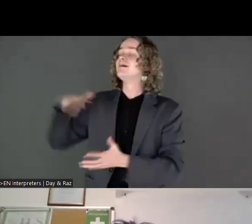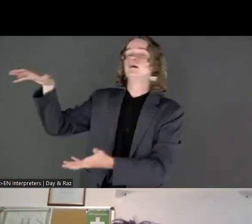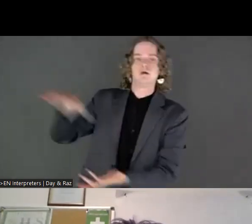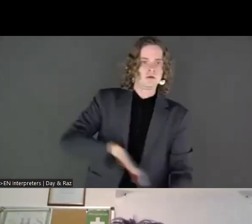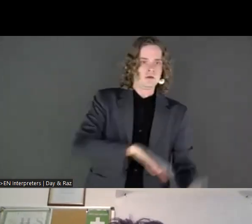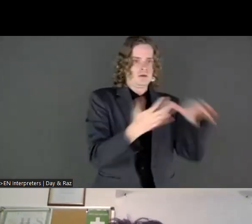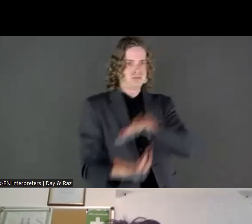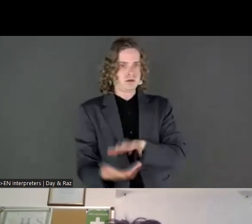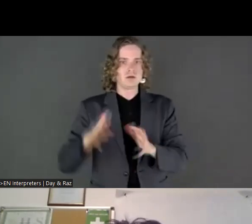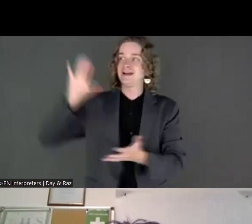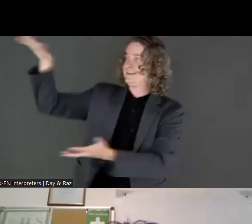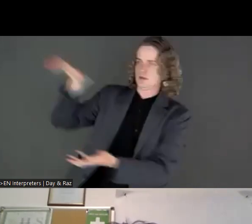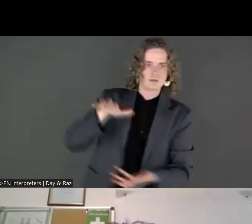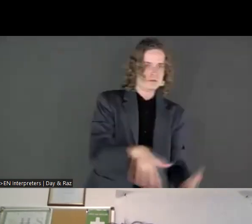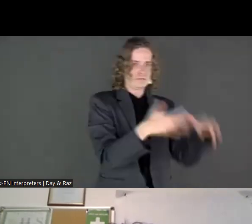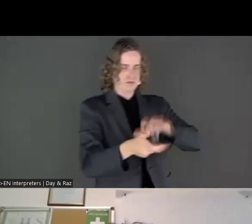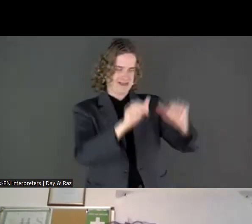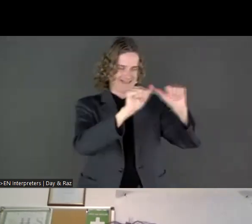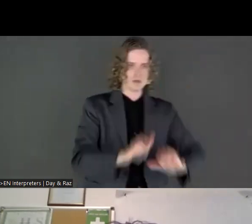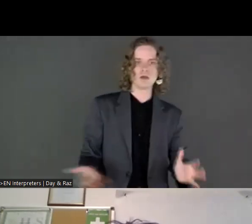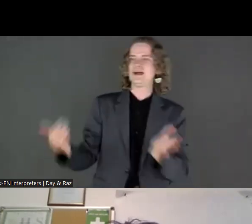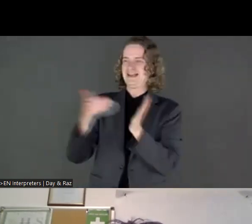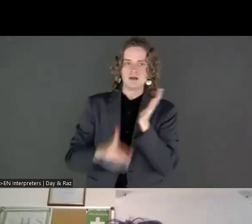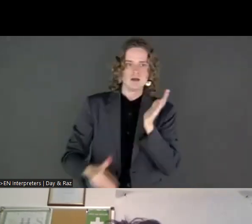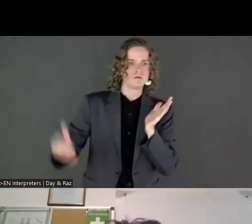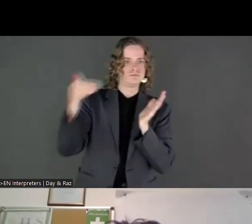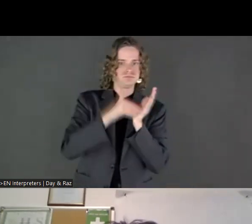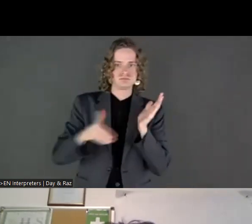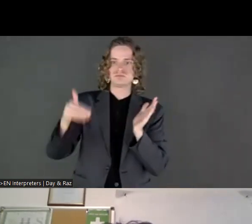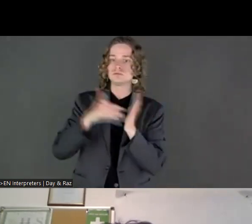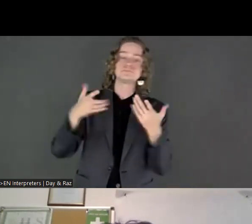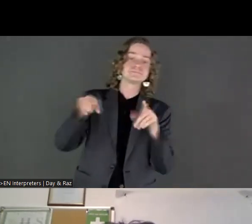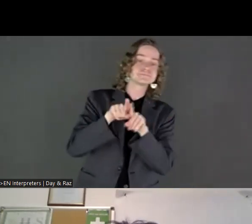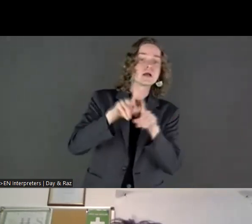buying the equipment, who are providing various trainings and seminars. And of course,